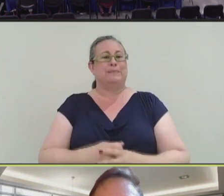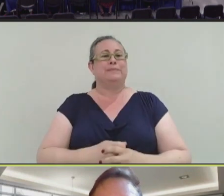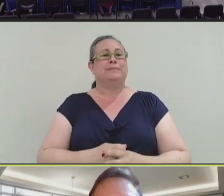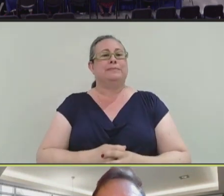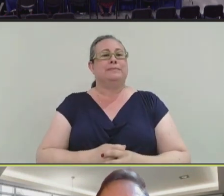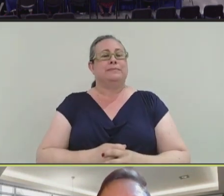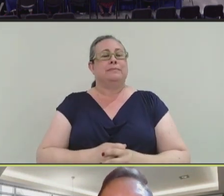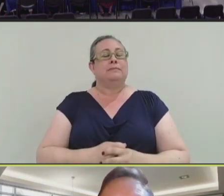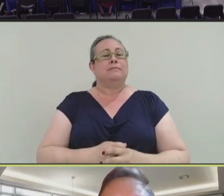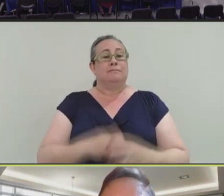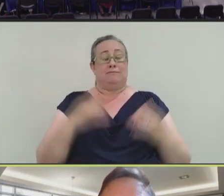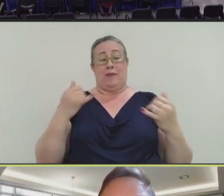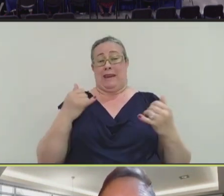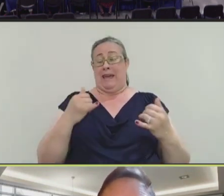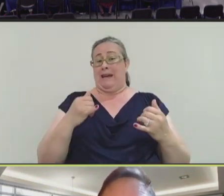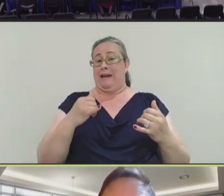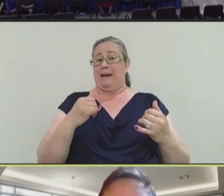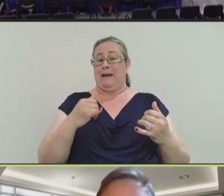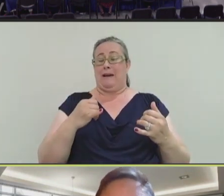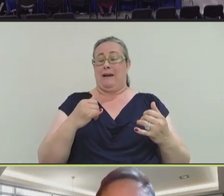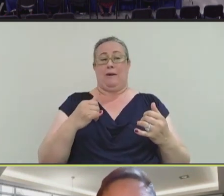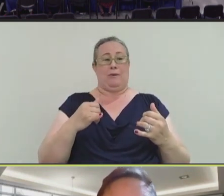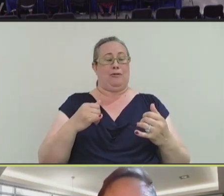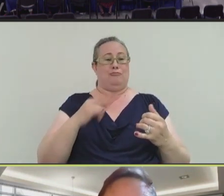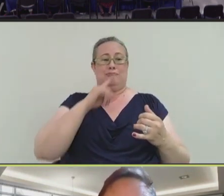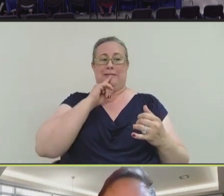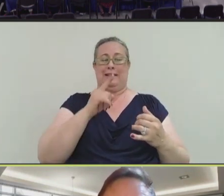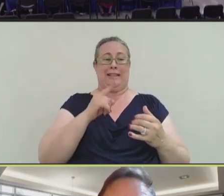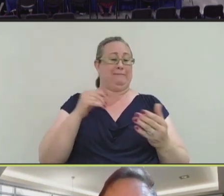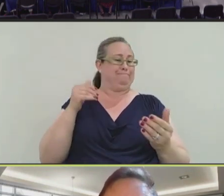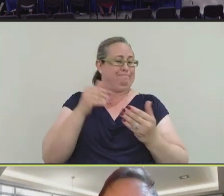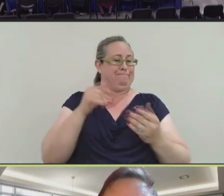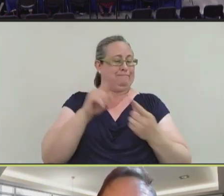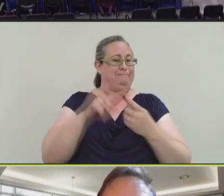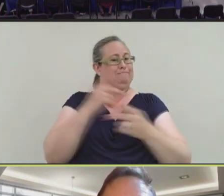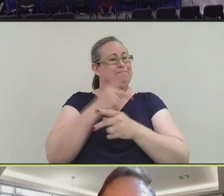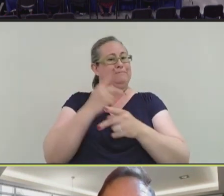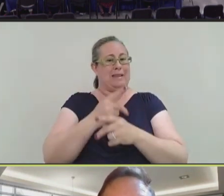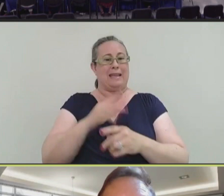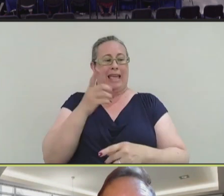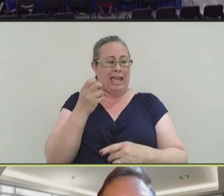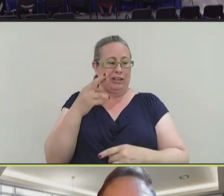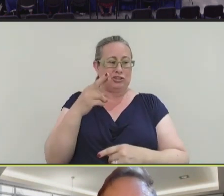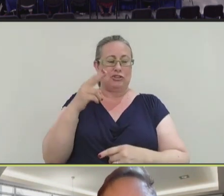We're at a tipping point for cancer vaccines, and we're at this tipping point for four major